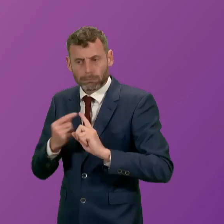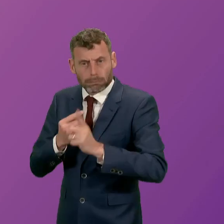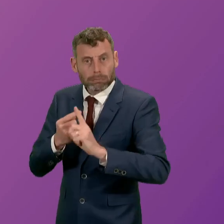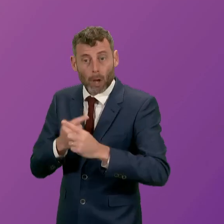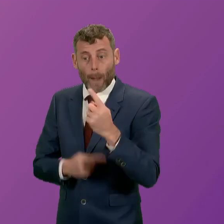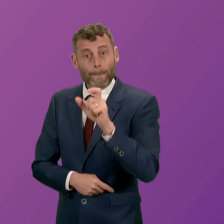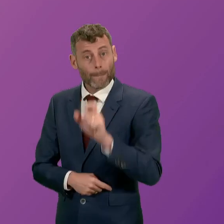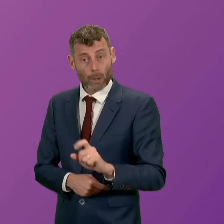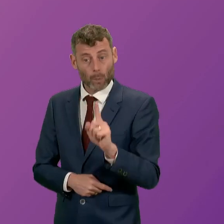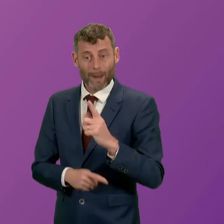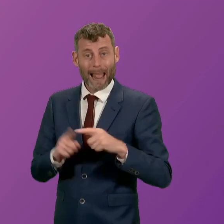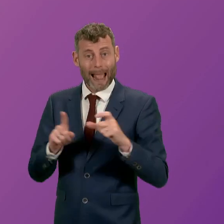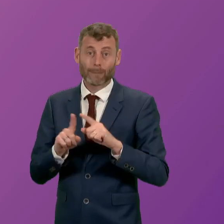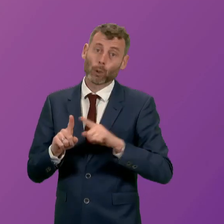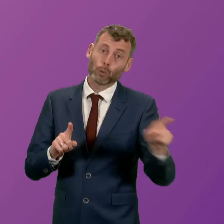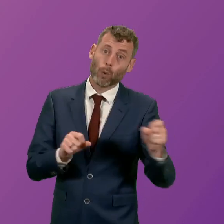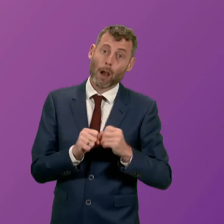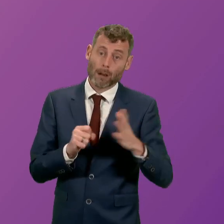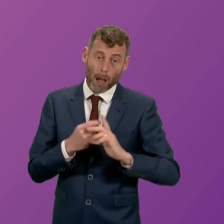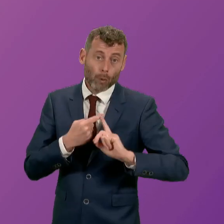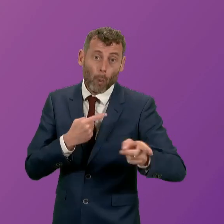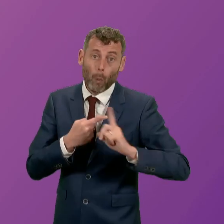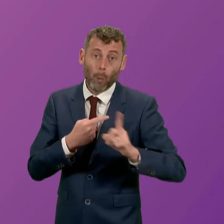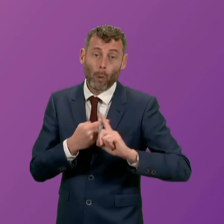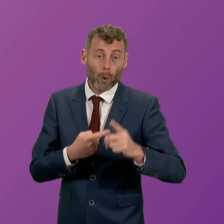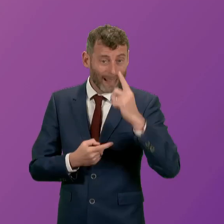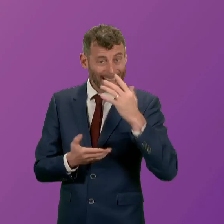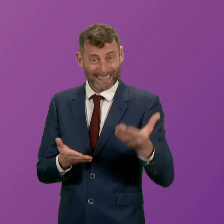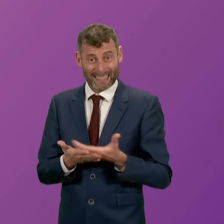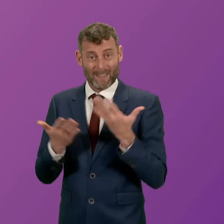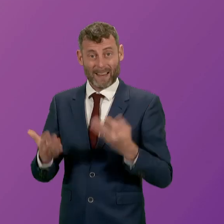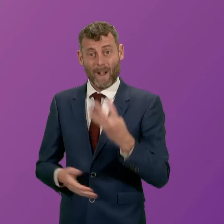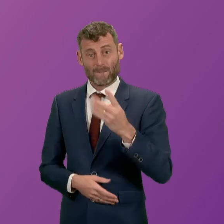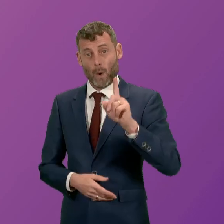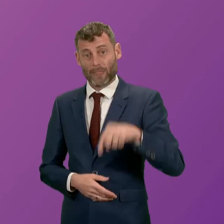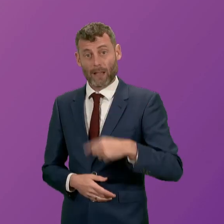between Edinburgh and Glasgow could expect to save almost £4,000 over the course of the year,